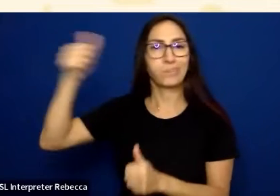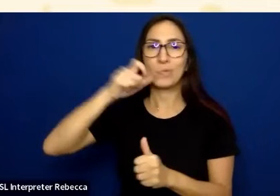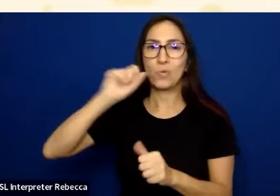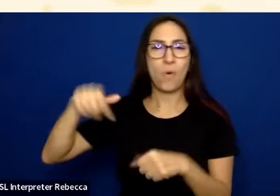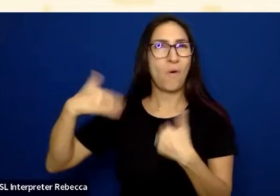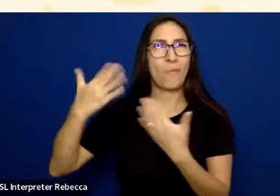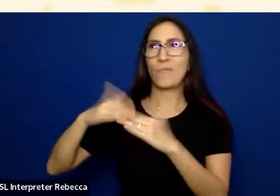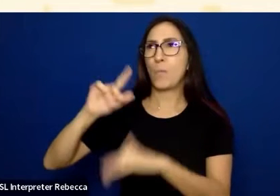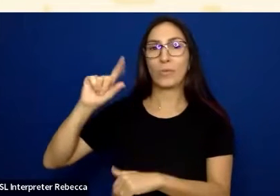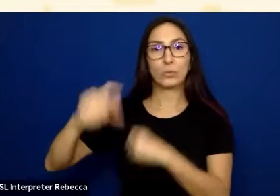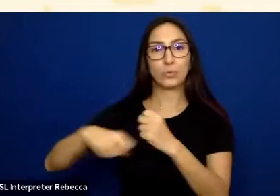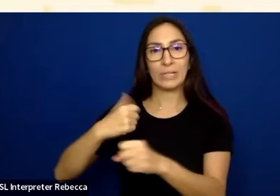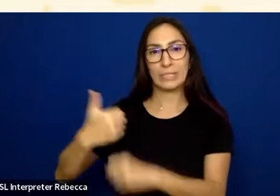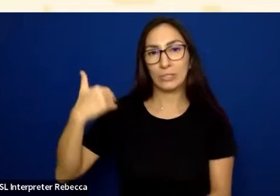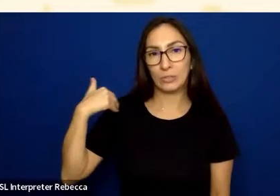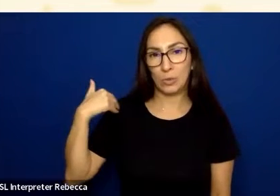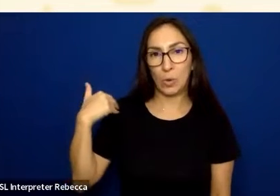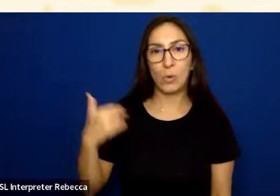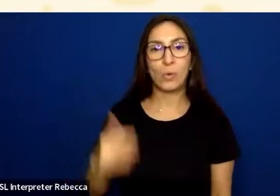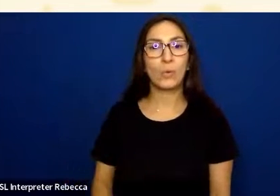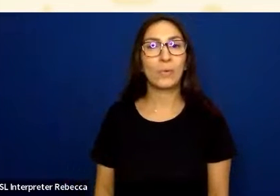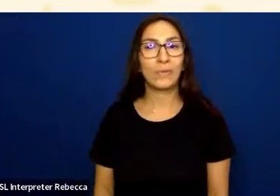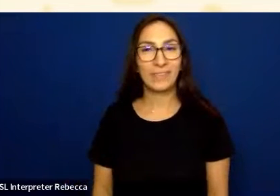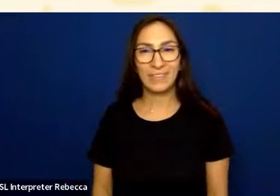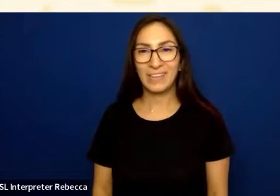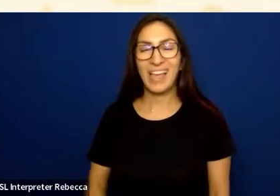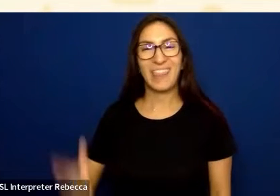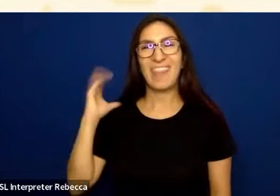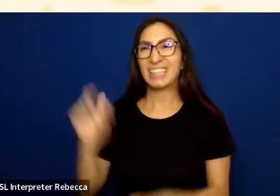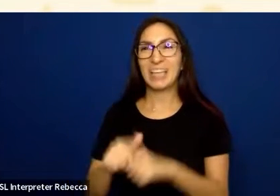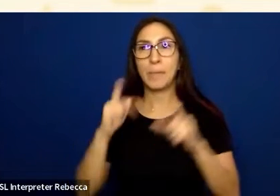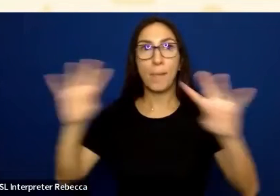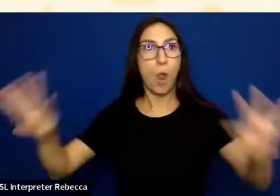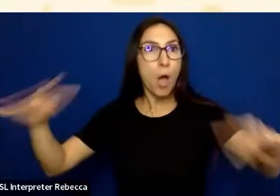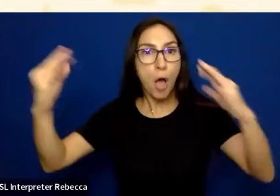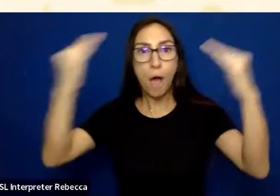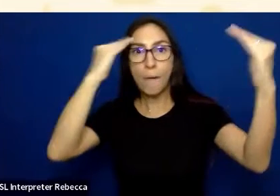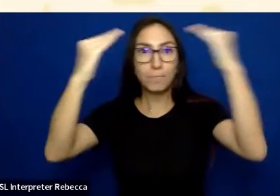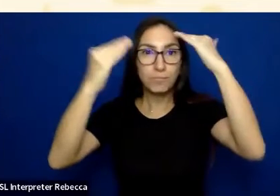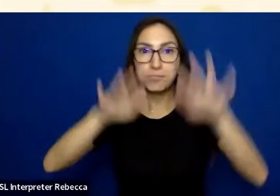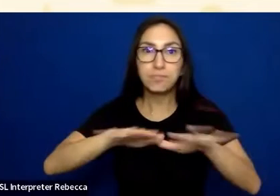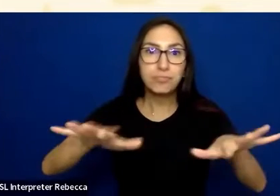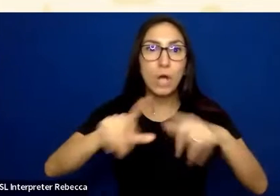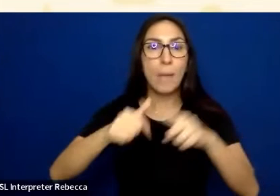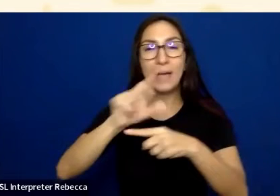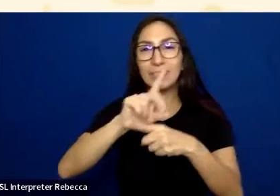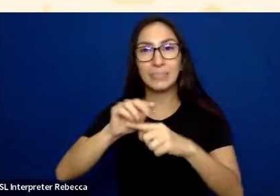You know, there were no listening ears, I could say at that time, but as the conversation has shifted over the years